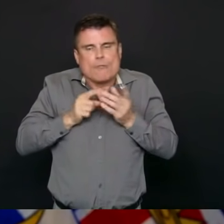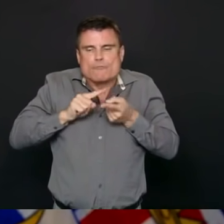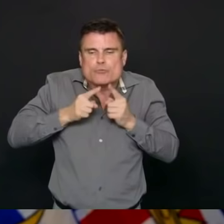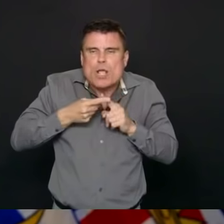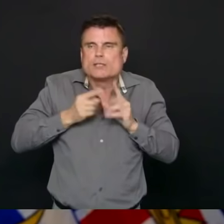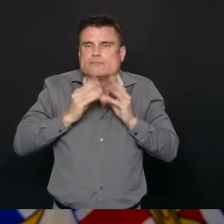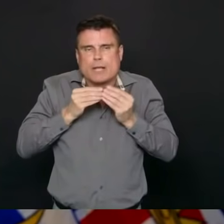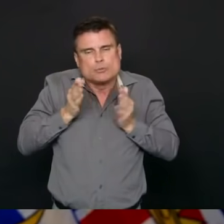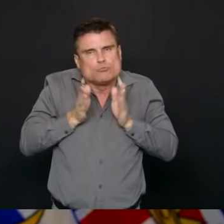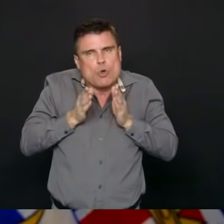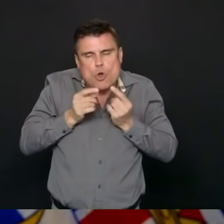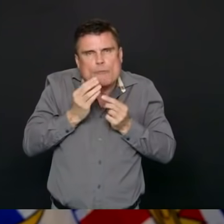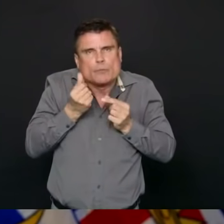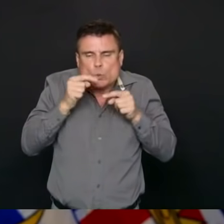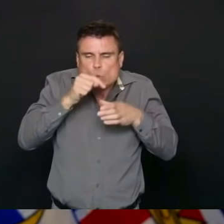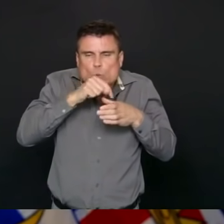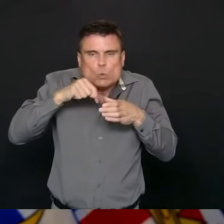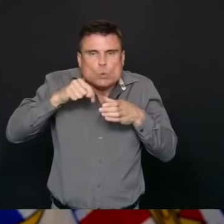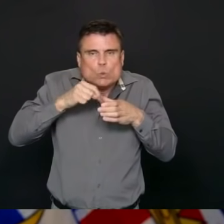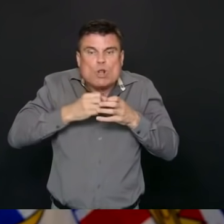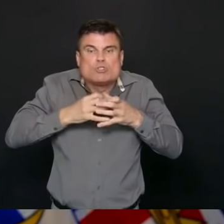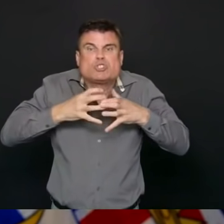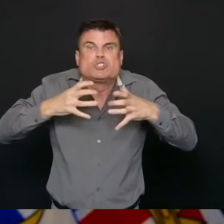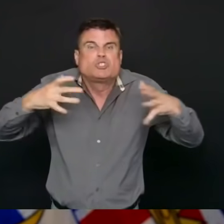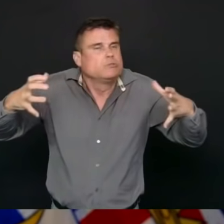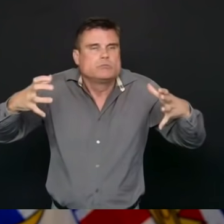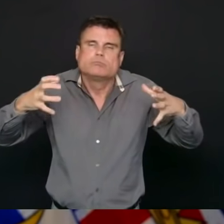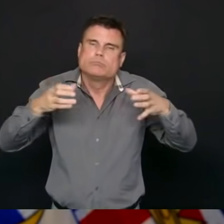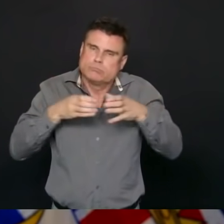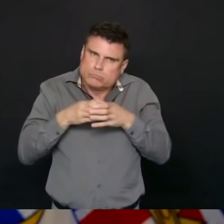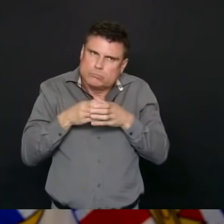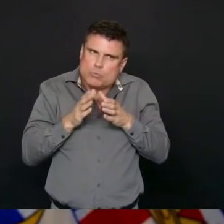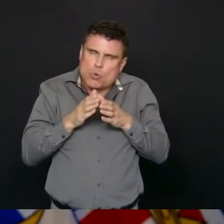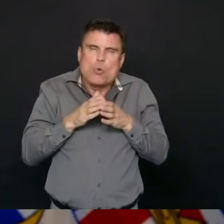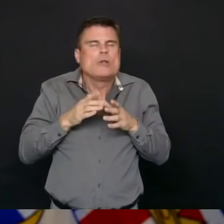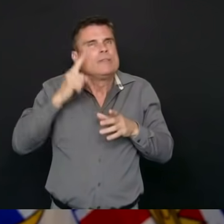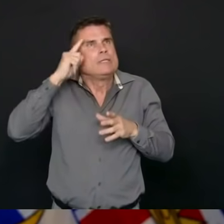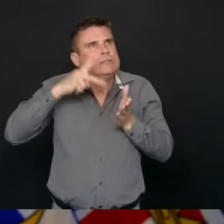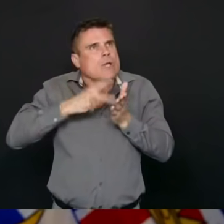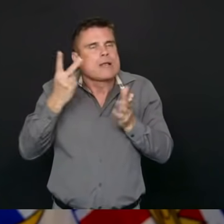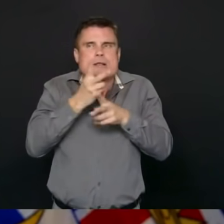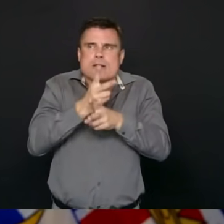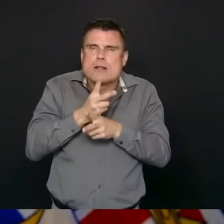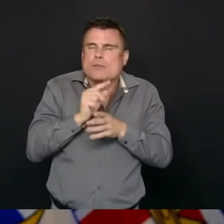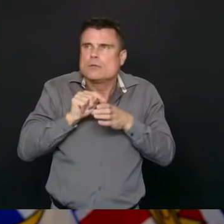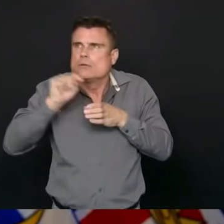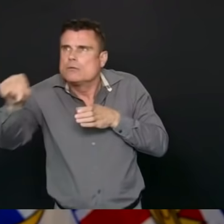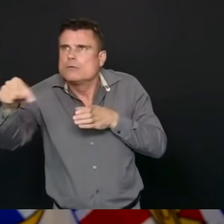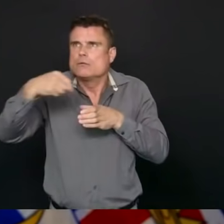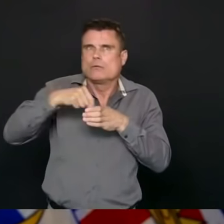in the coming weeks and months. All we do together helps us manage this so that